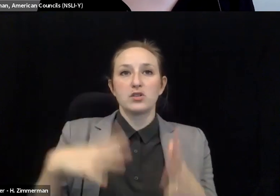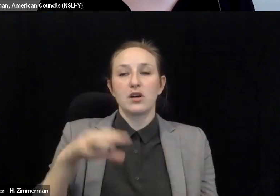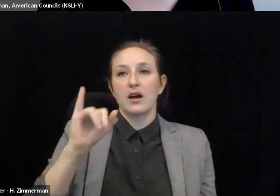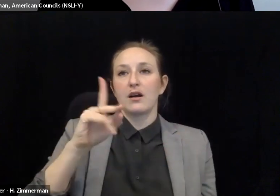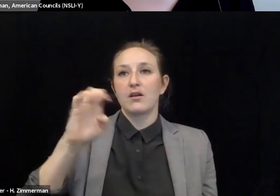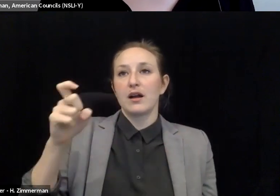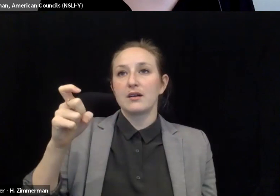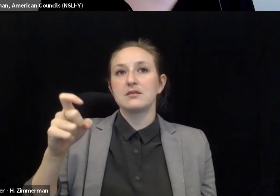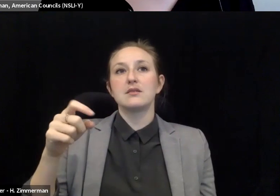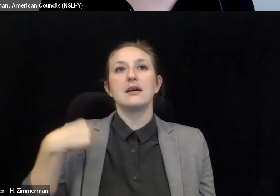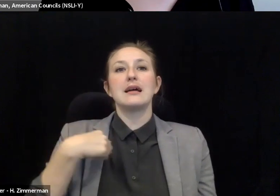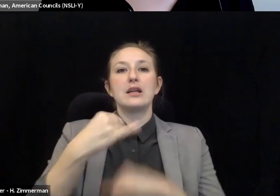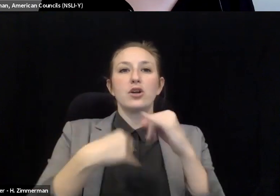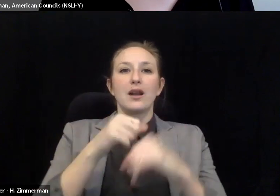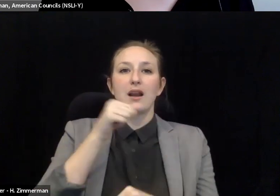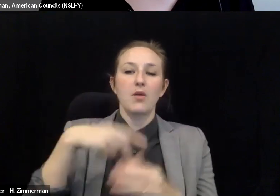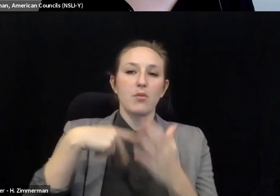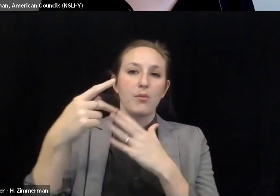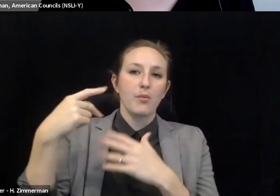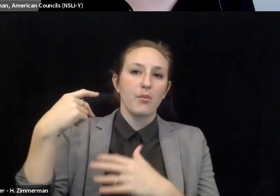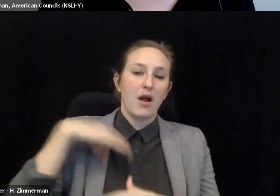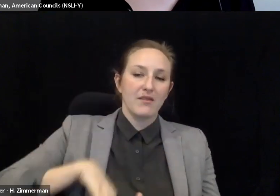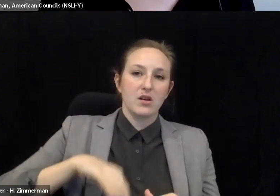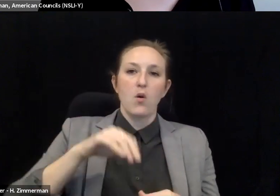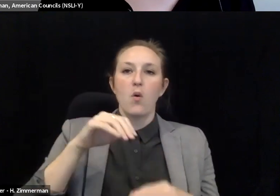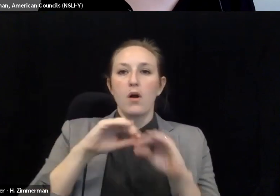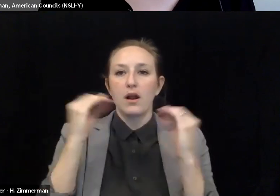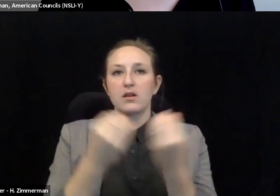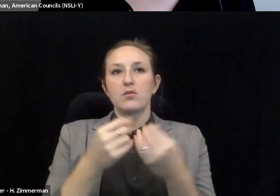international nonprofit organization that build the more just prosperous and inclusive world